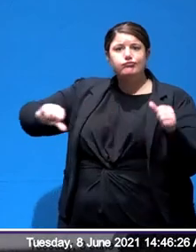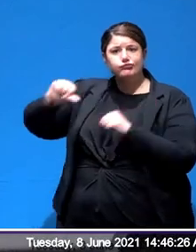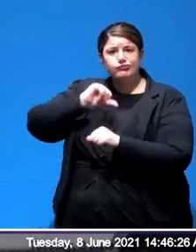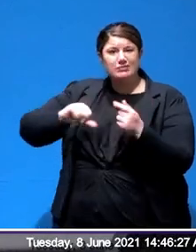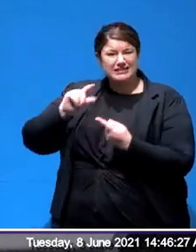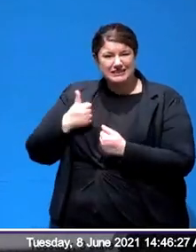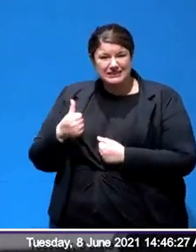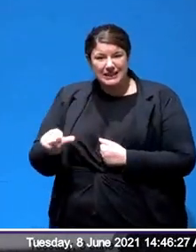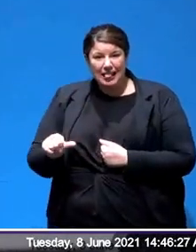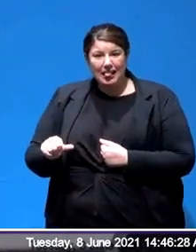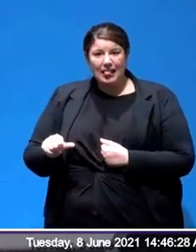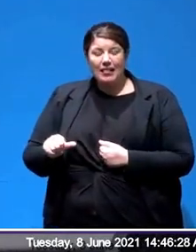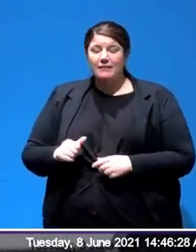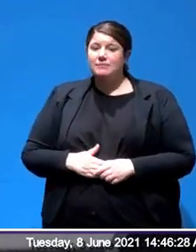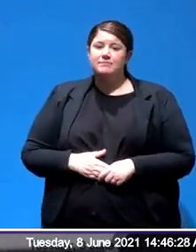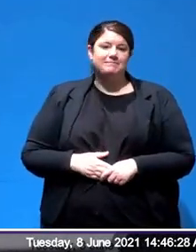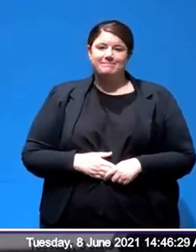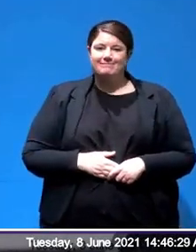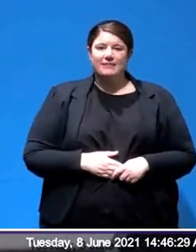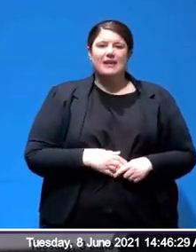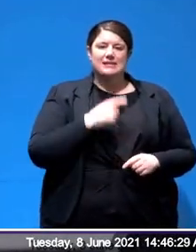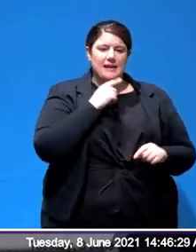I would say it's on an individual area basis.